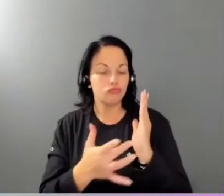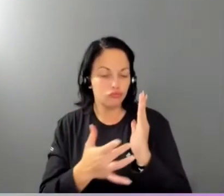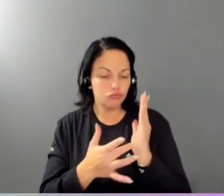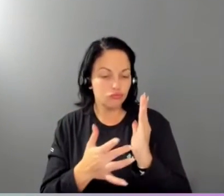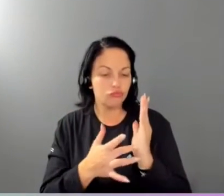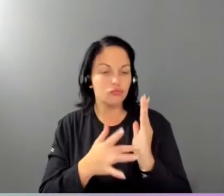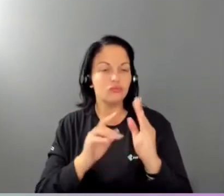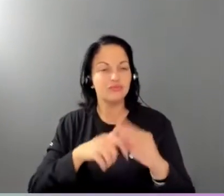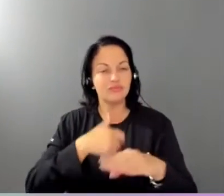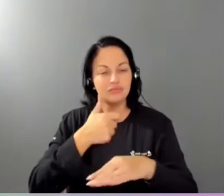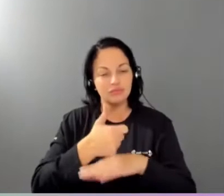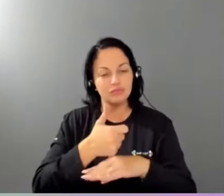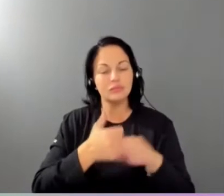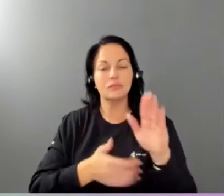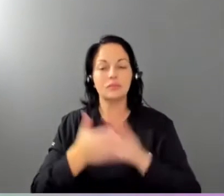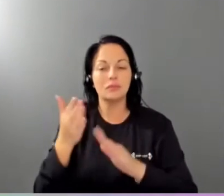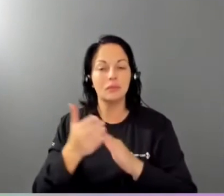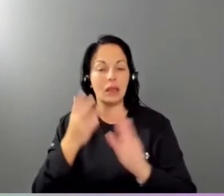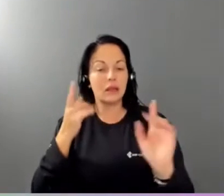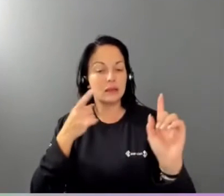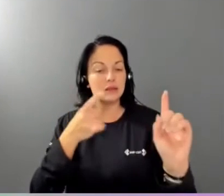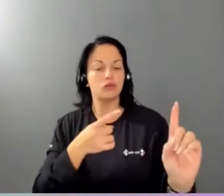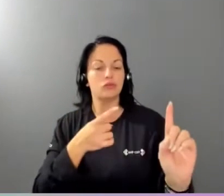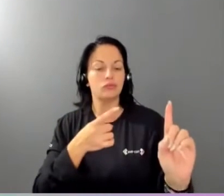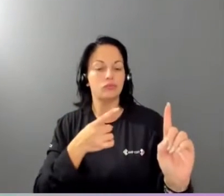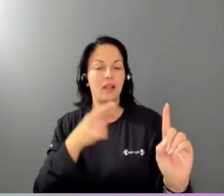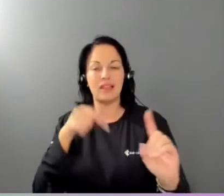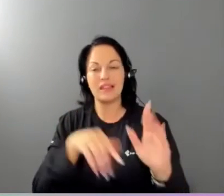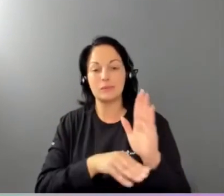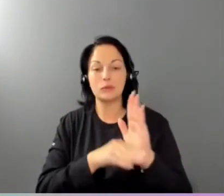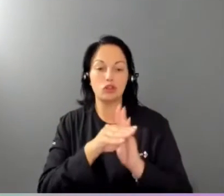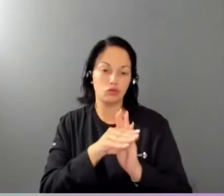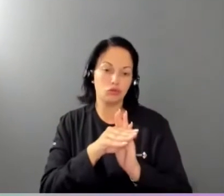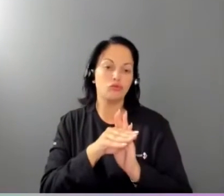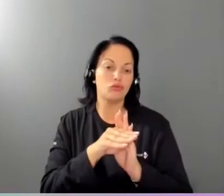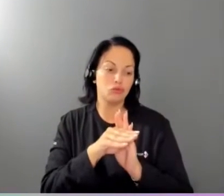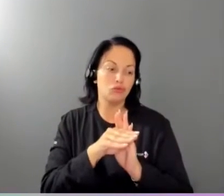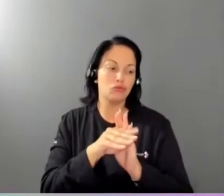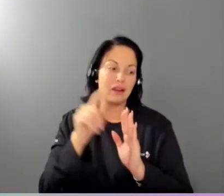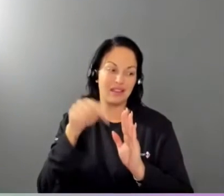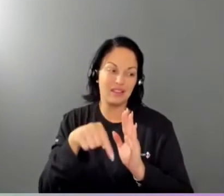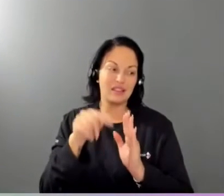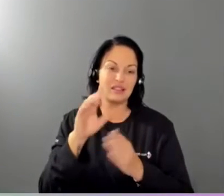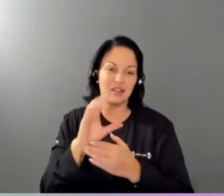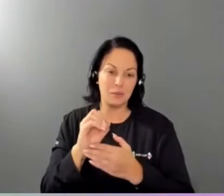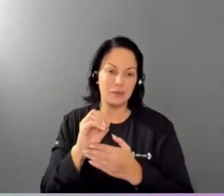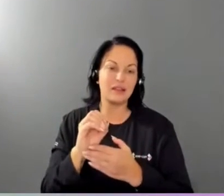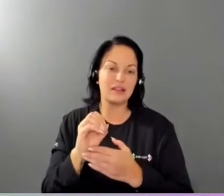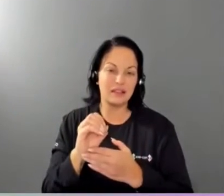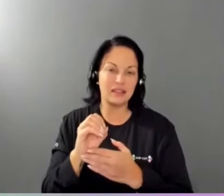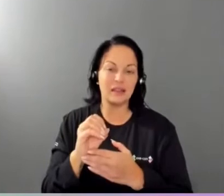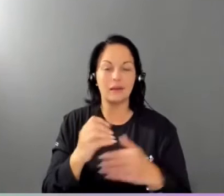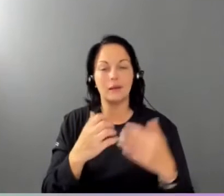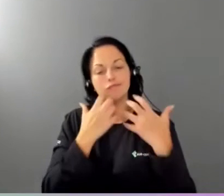is managed? Right, enterprise wide approach to inclusion and services, technology and